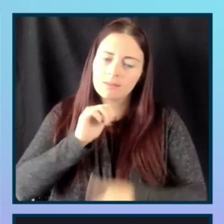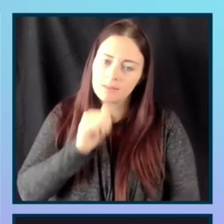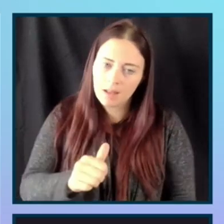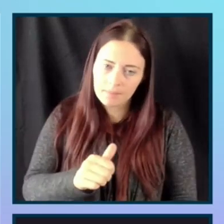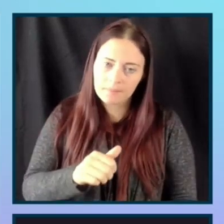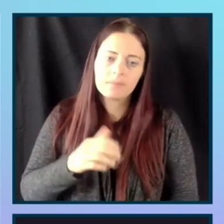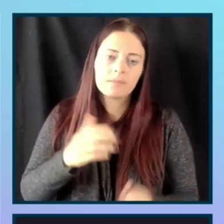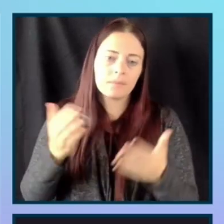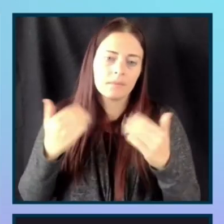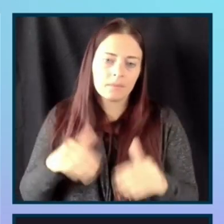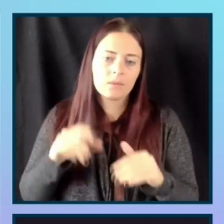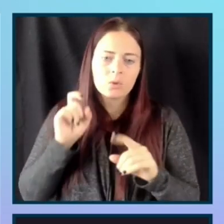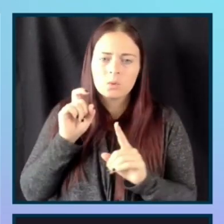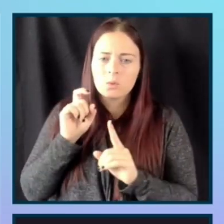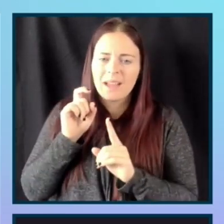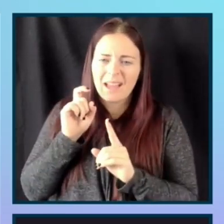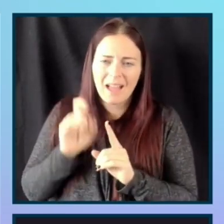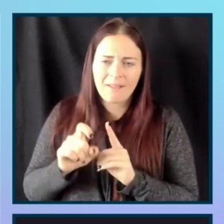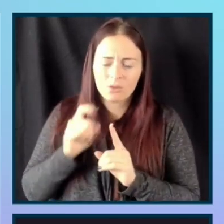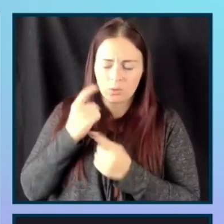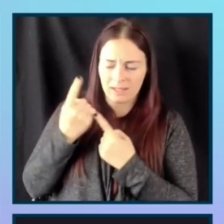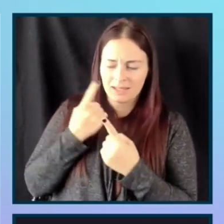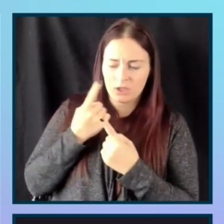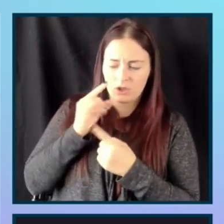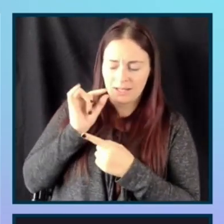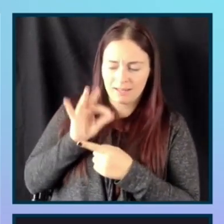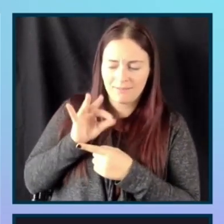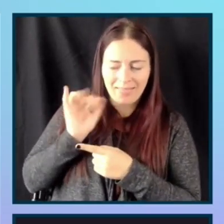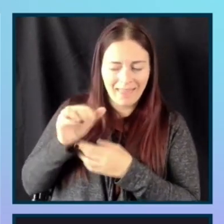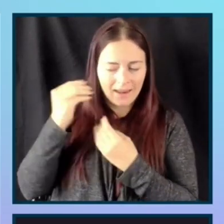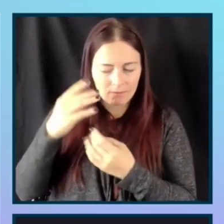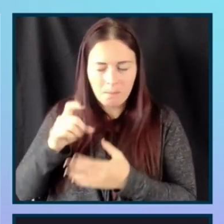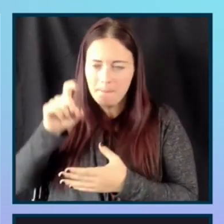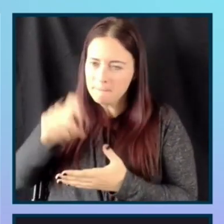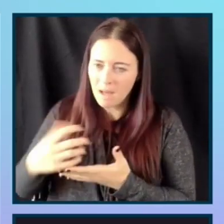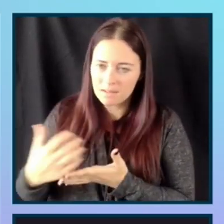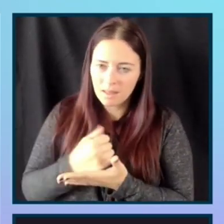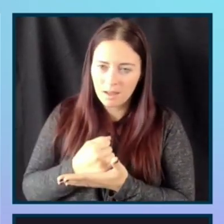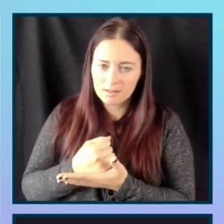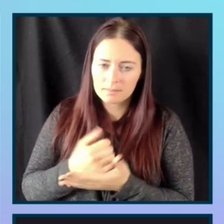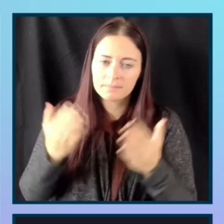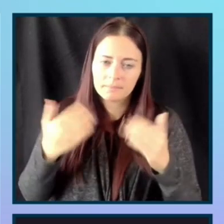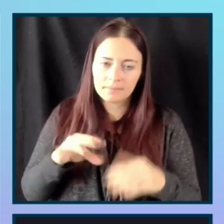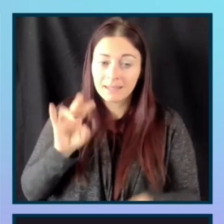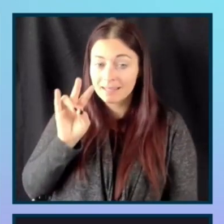if you need to collect it. And finally, sometimes unfortunately exclusion is unavoidable.